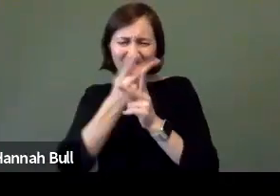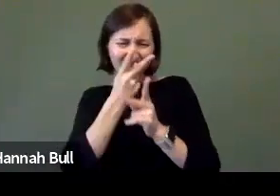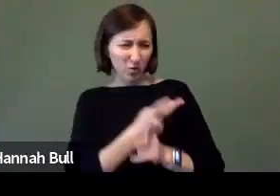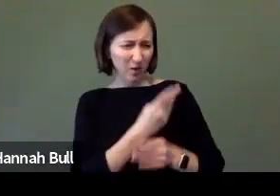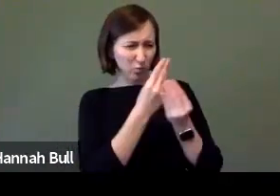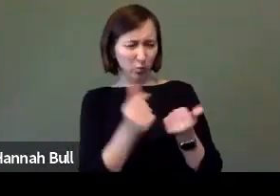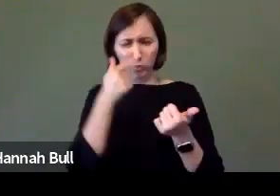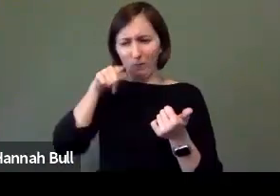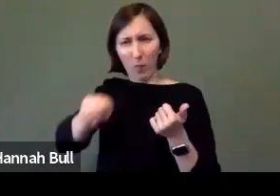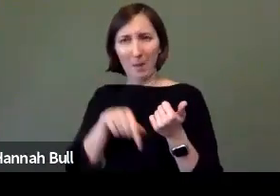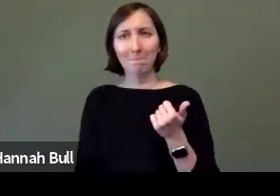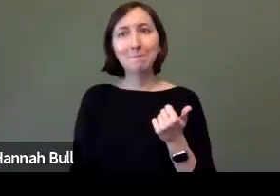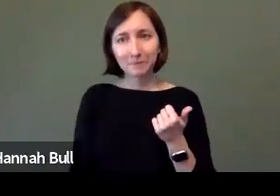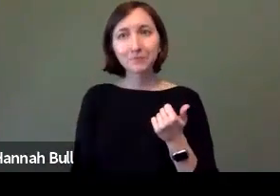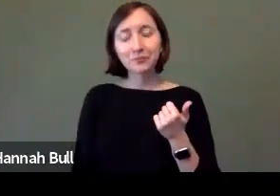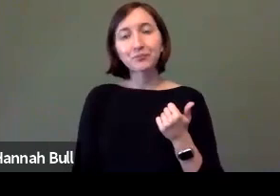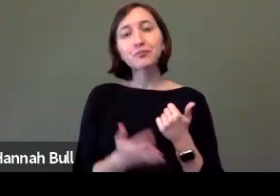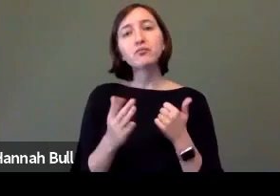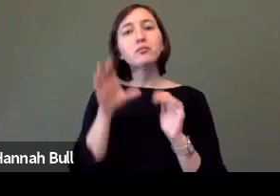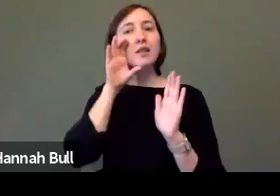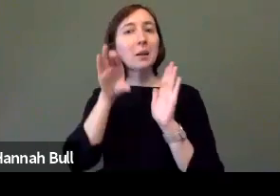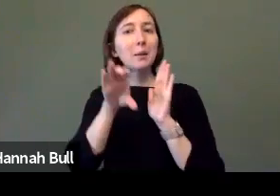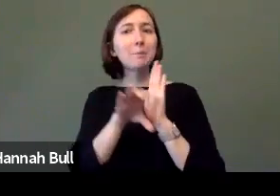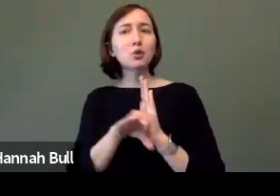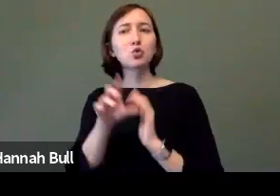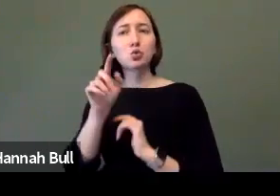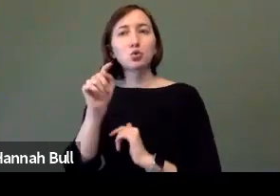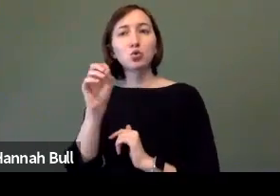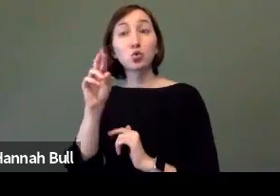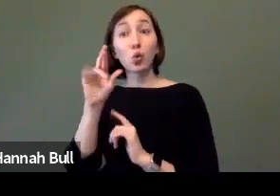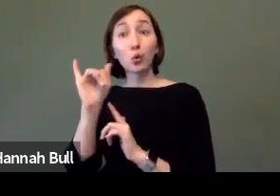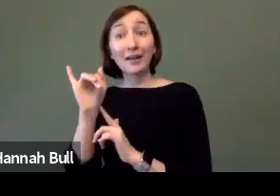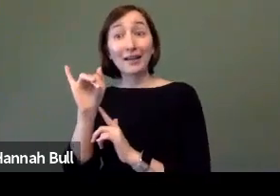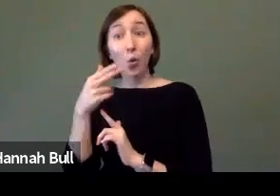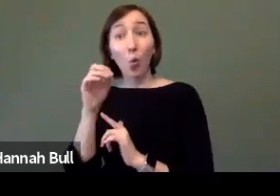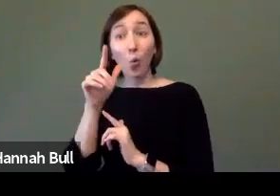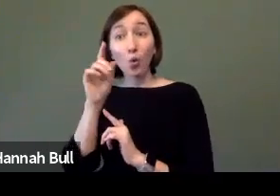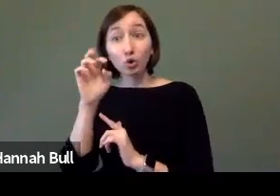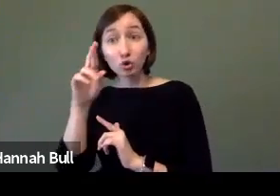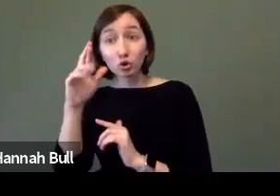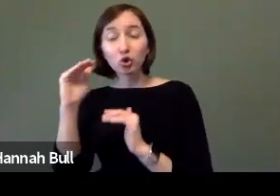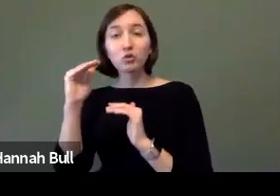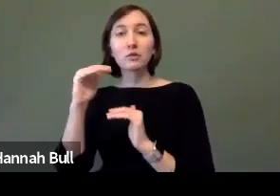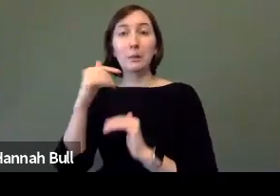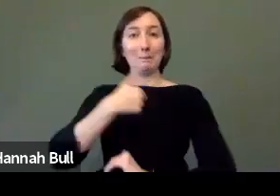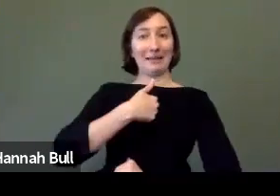There's an image here of Tori on the left, myself in the middle and Liz Persaud on the right.